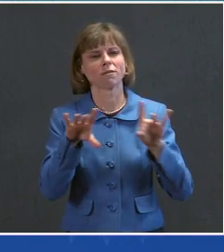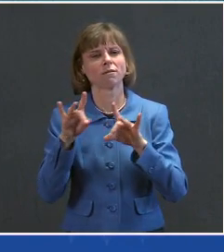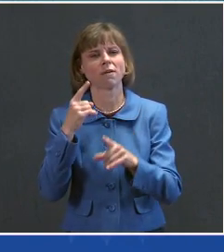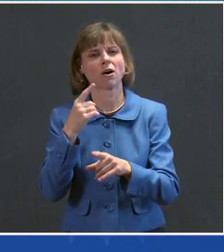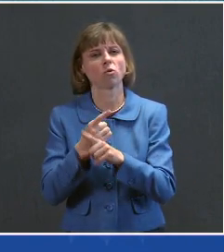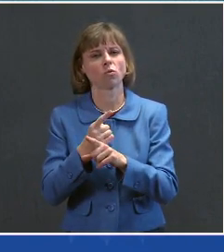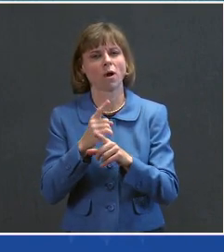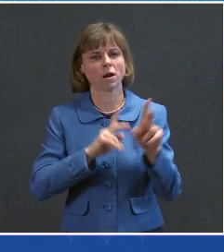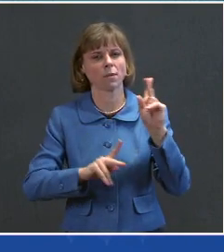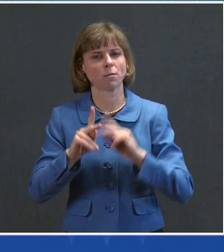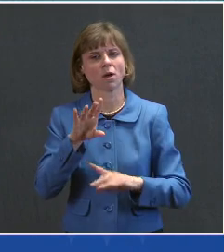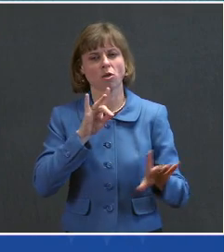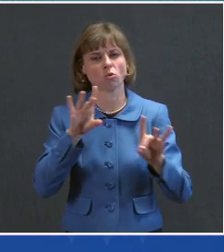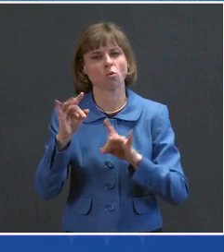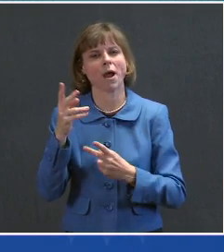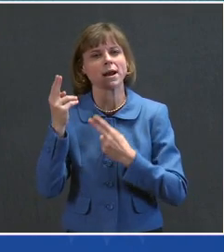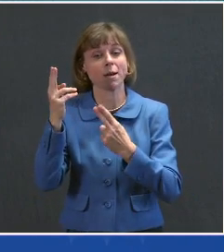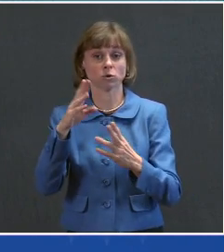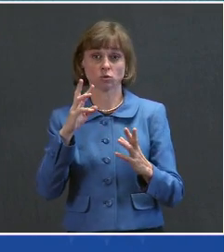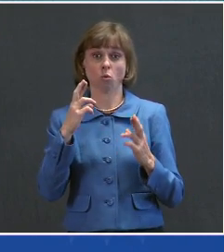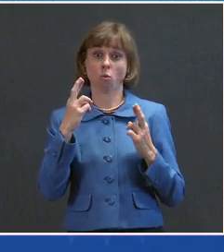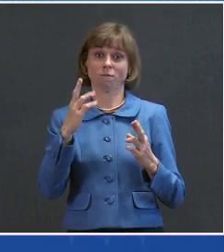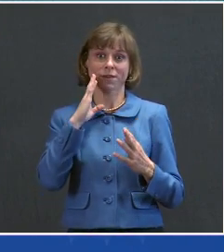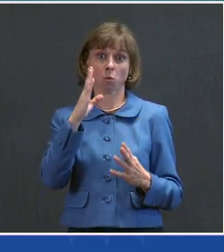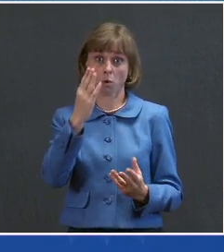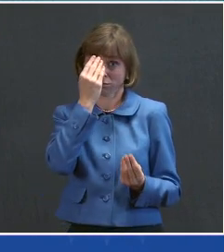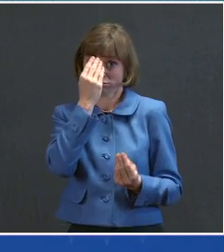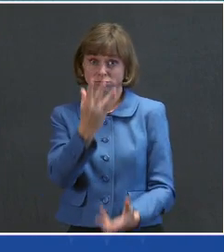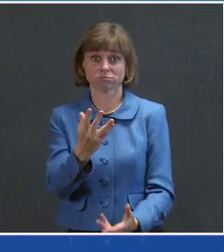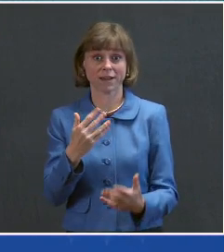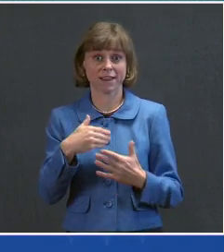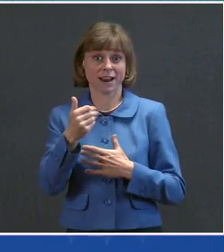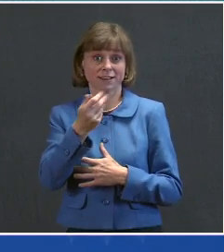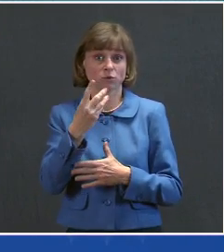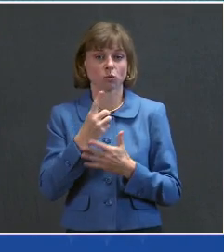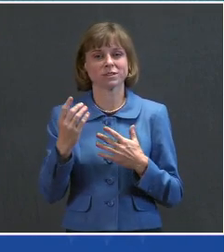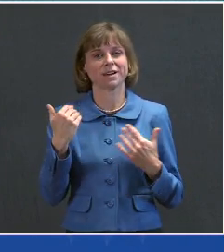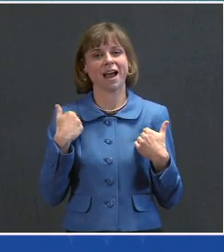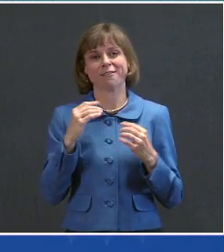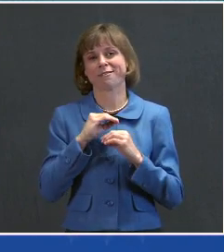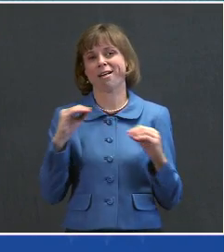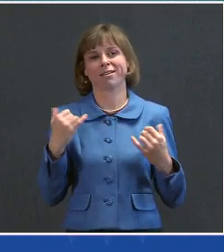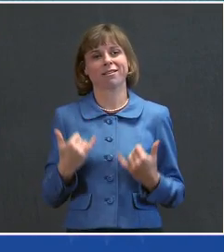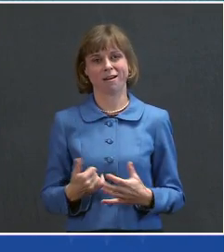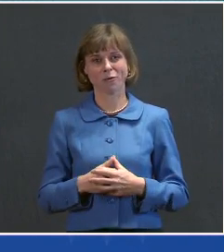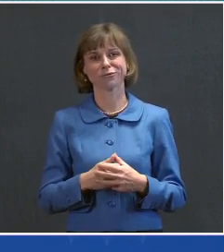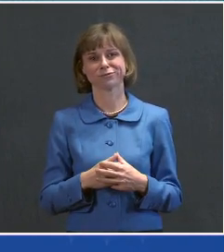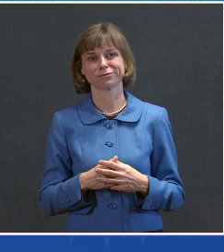and hopefully we'll have news on that in the coming weeks. But I don't have anything to preview for you, unfortunately, on personnel. The Press: All right. Very good.